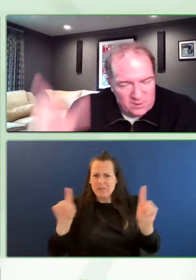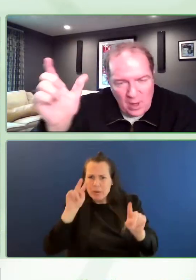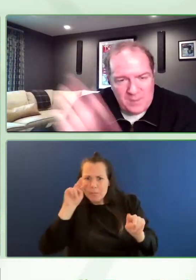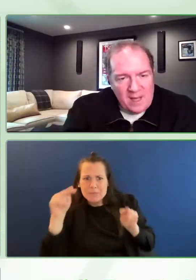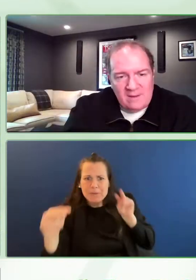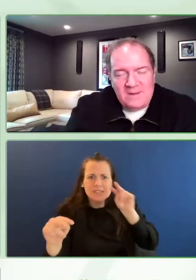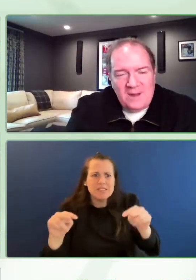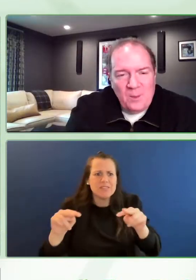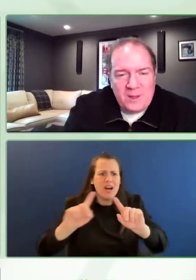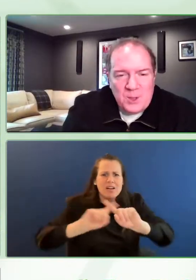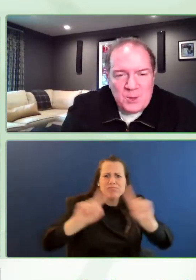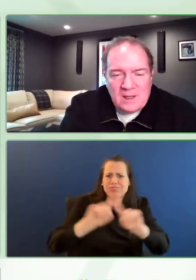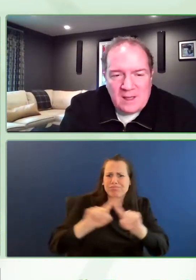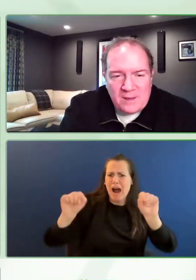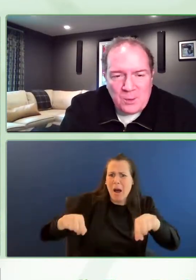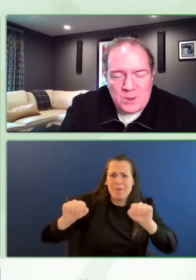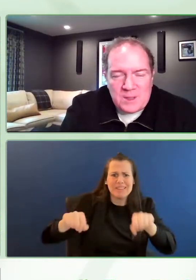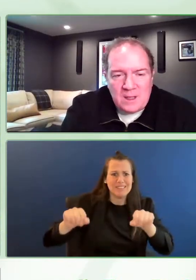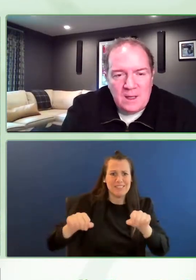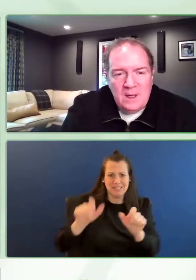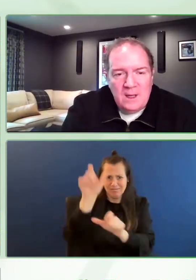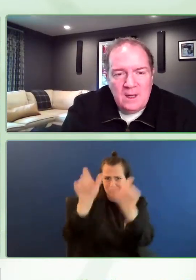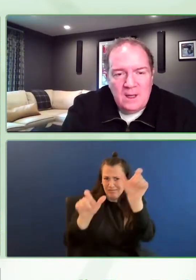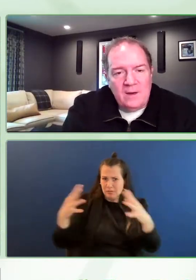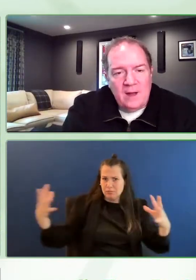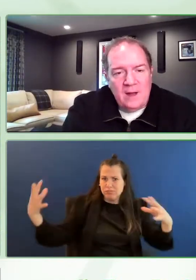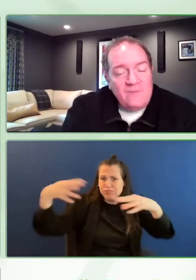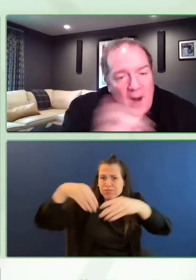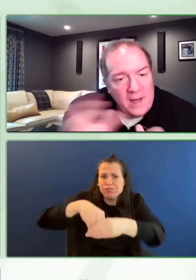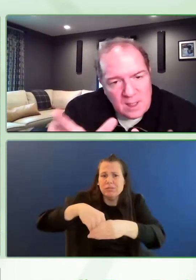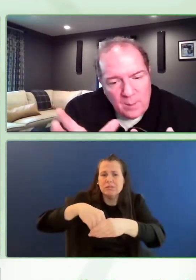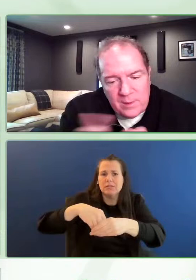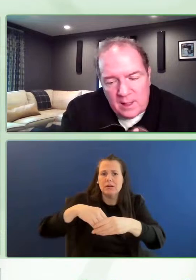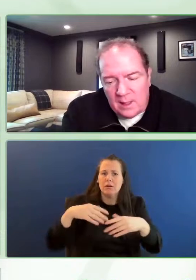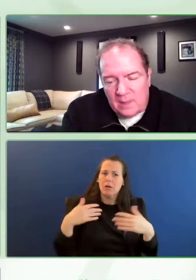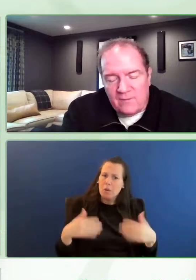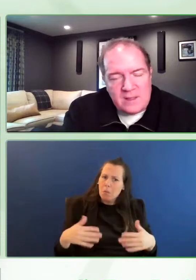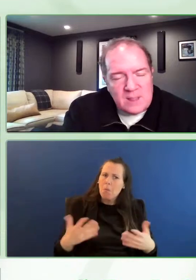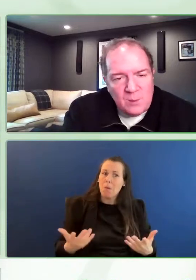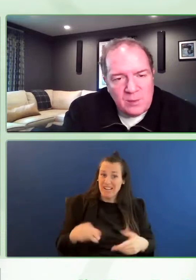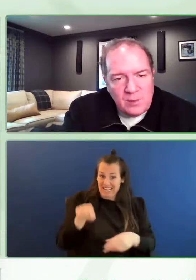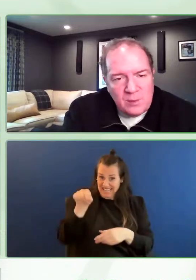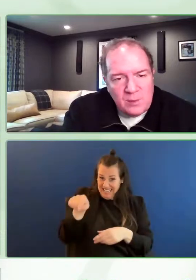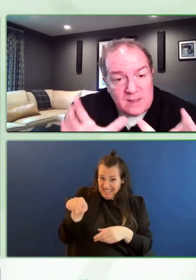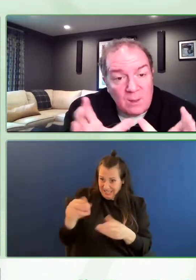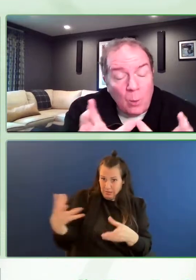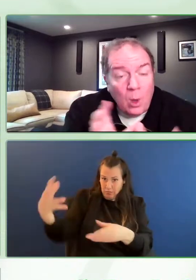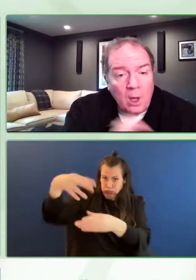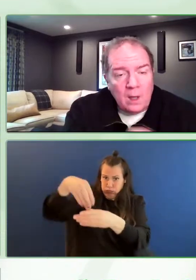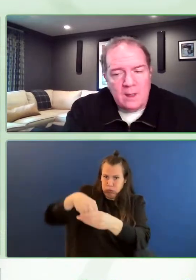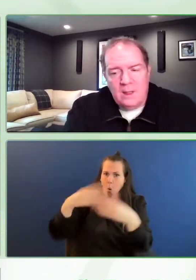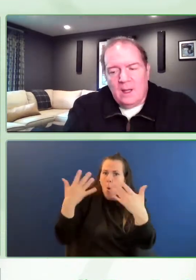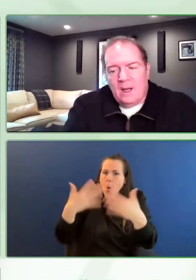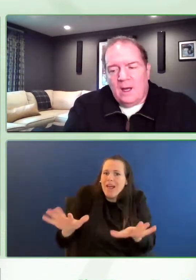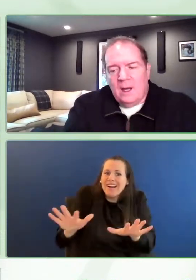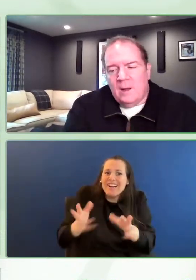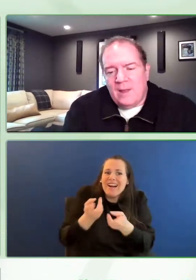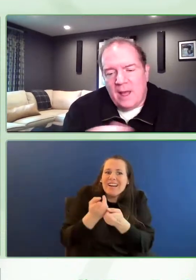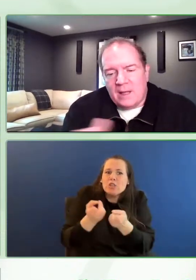With drop down menus and click throughs and find something, find someplace, find someone